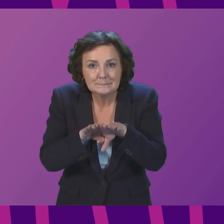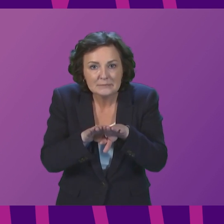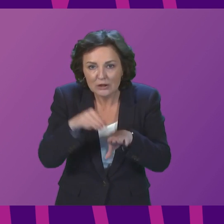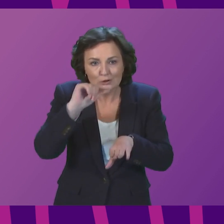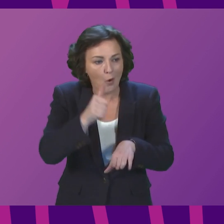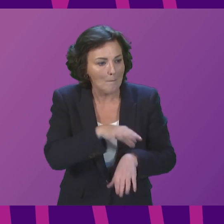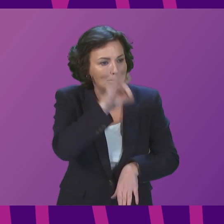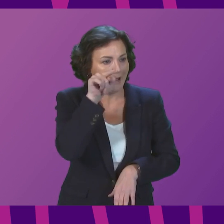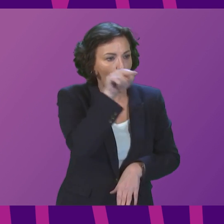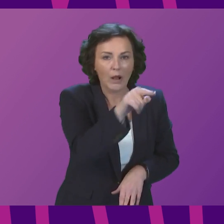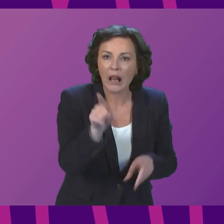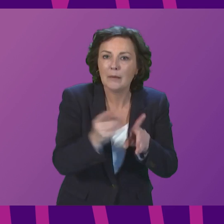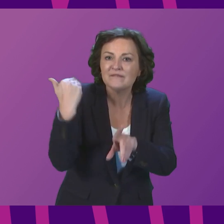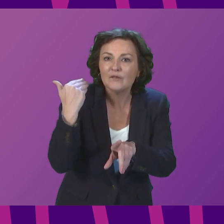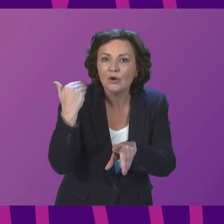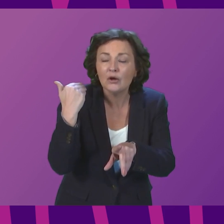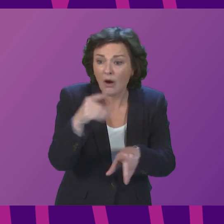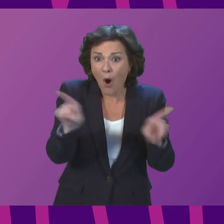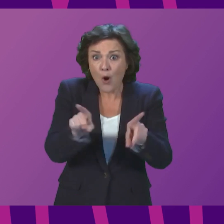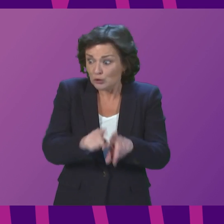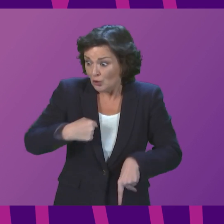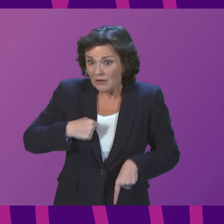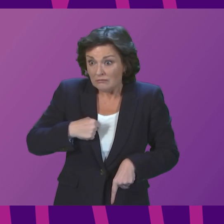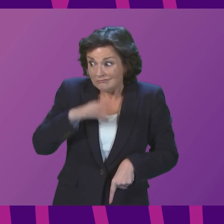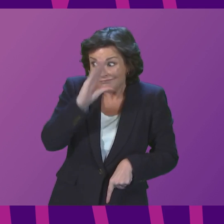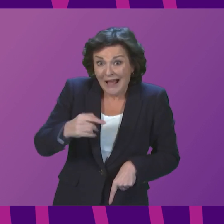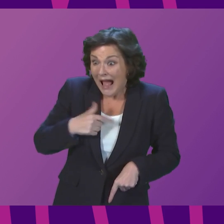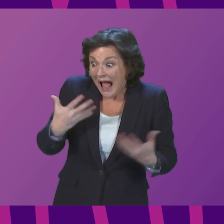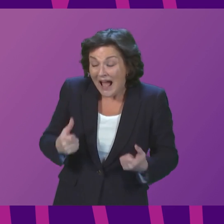If Anas Sarwar wants to join me in demanding that the powers in question come to the Scottish Parliament, we might make some progress.